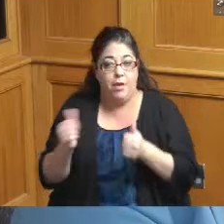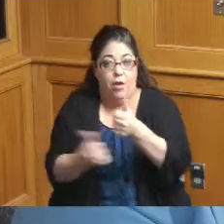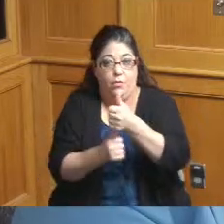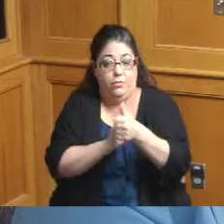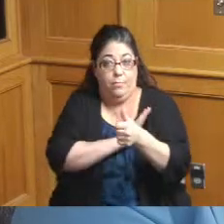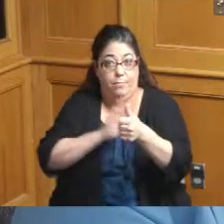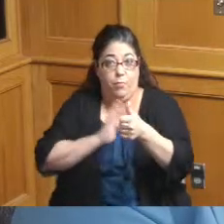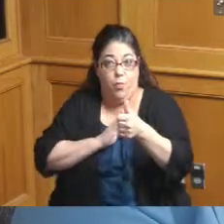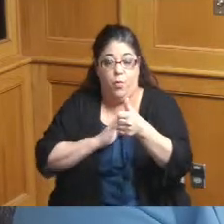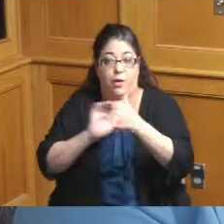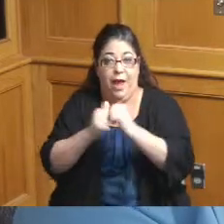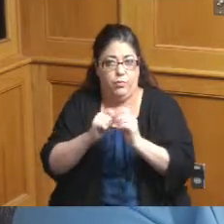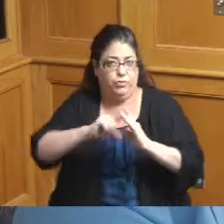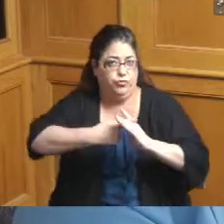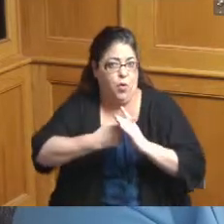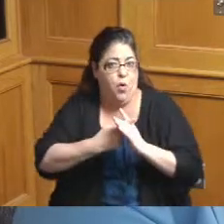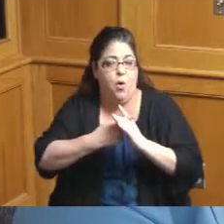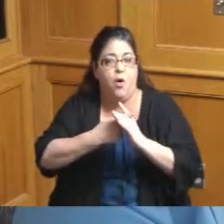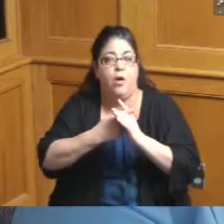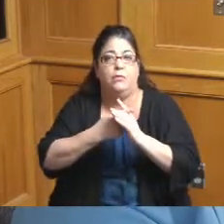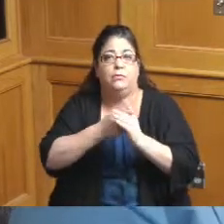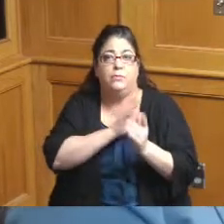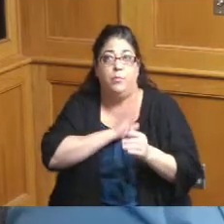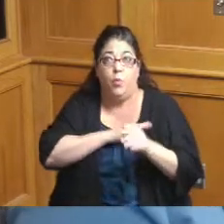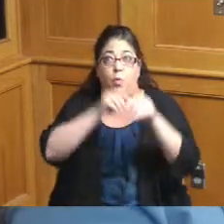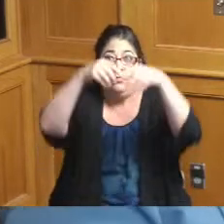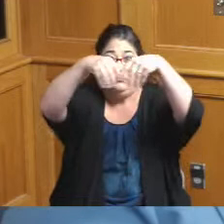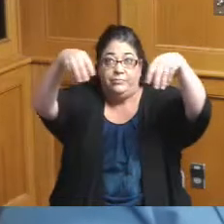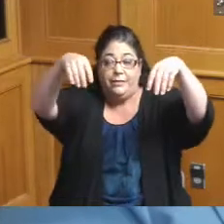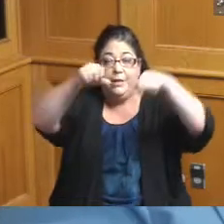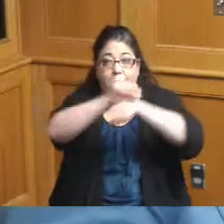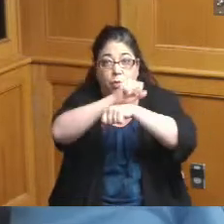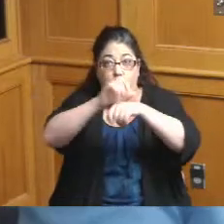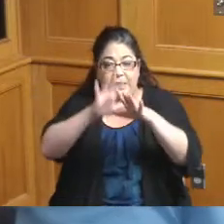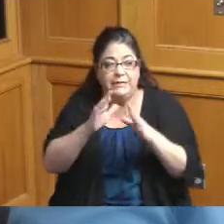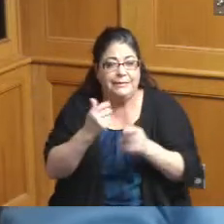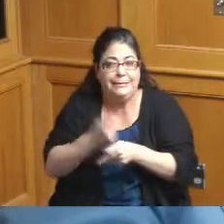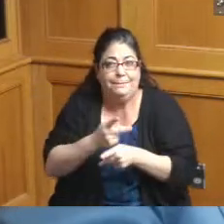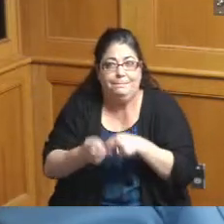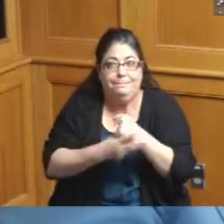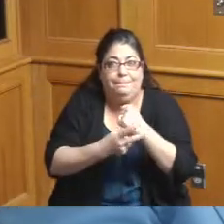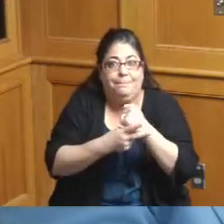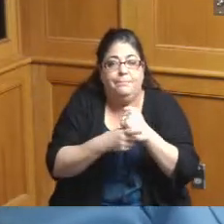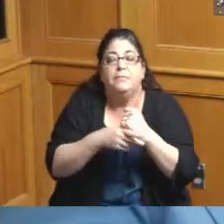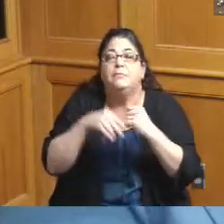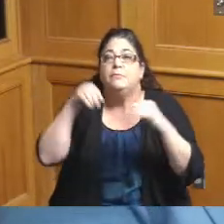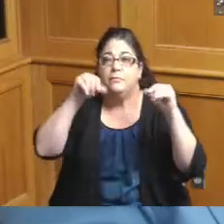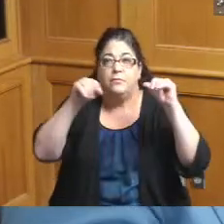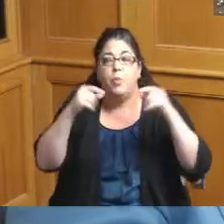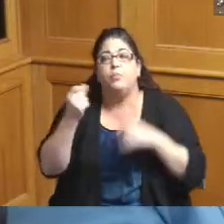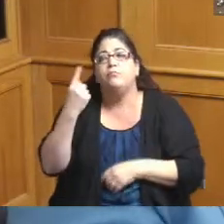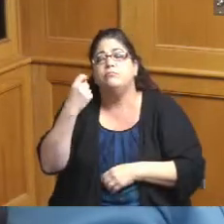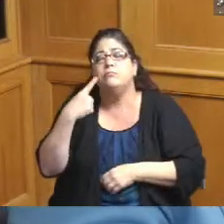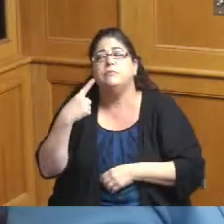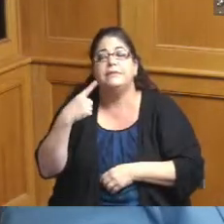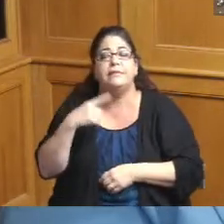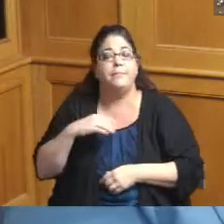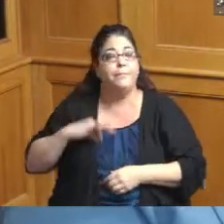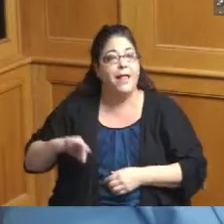beginning part of it but we understand that you know packages in terms of incentives there's a